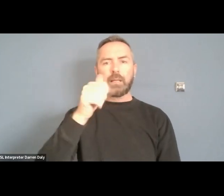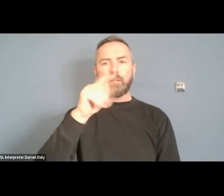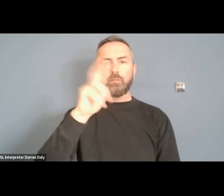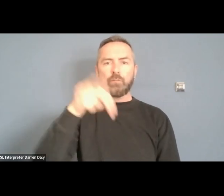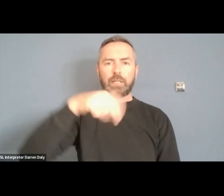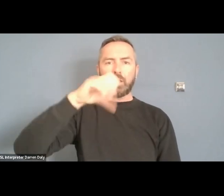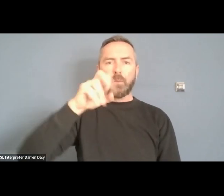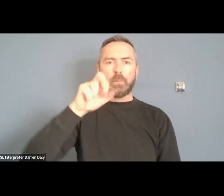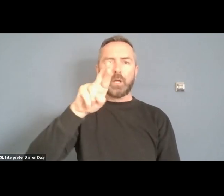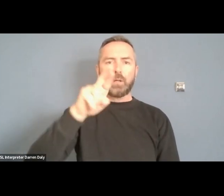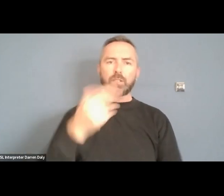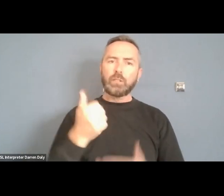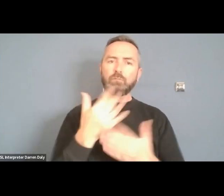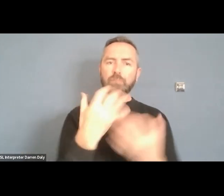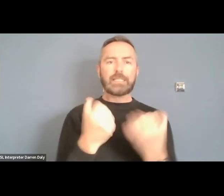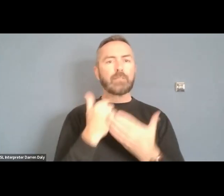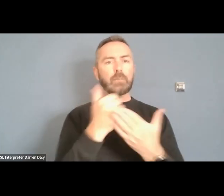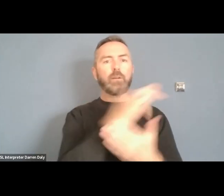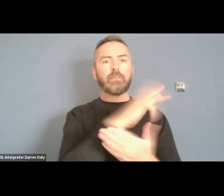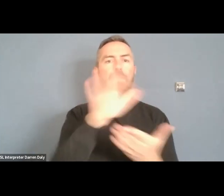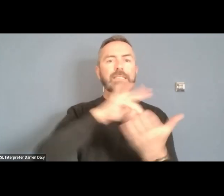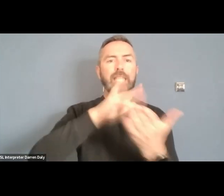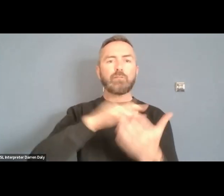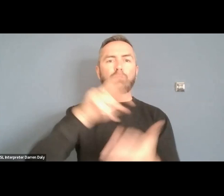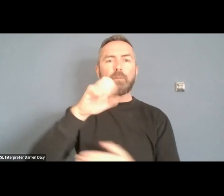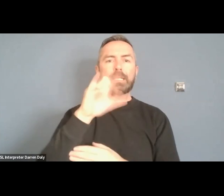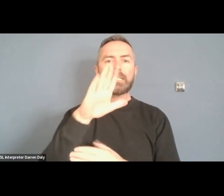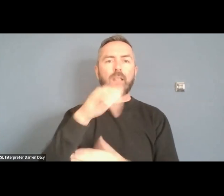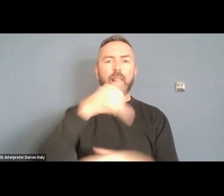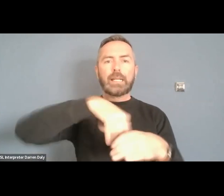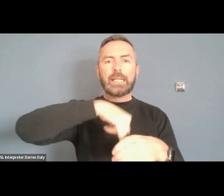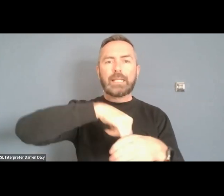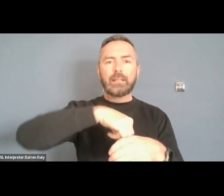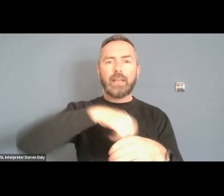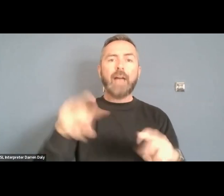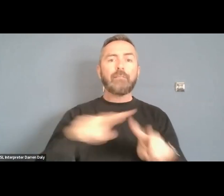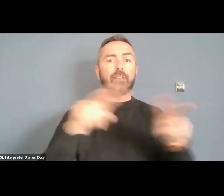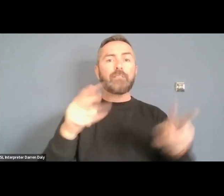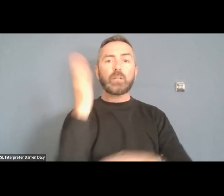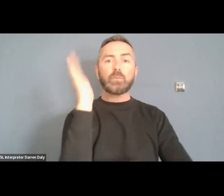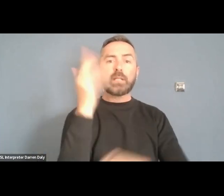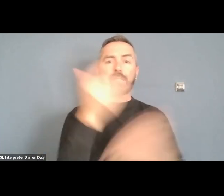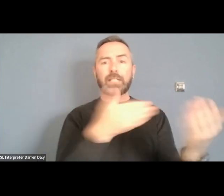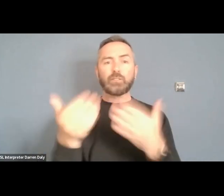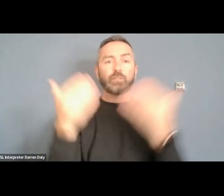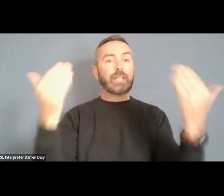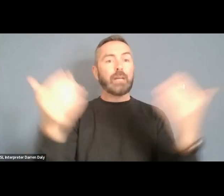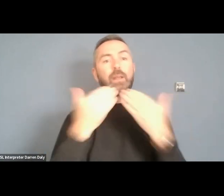from the Central Remedial Clinic and she's prepared a video presentation which she's going to introduce now, thank you Catherine.